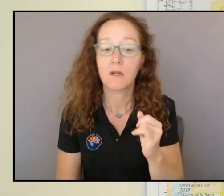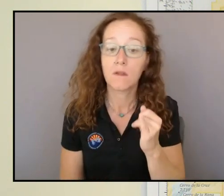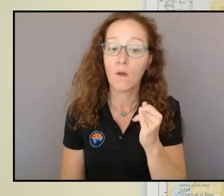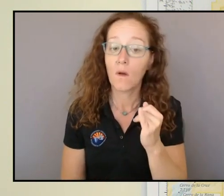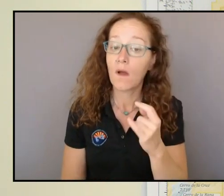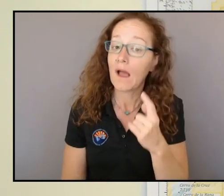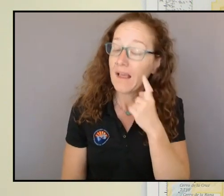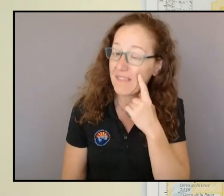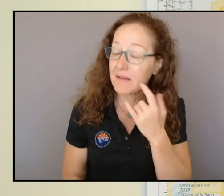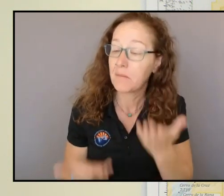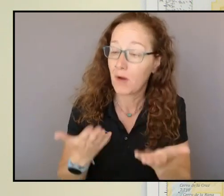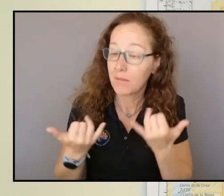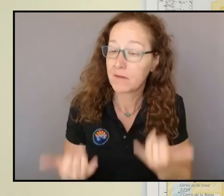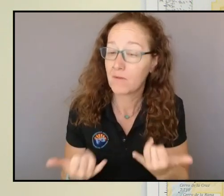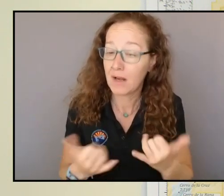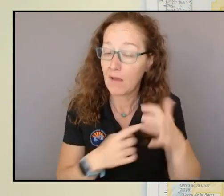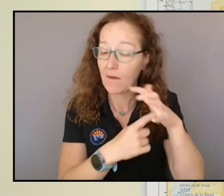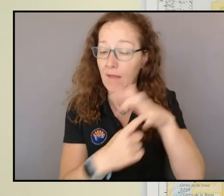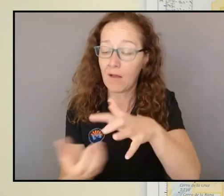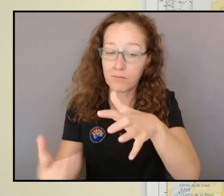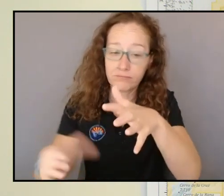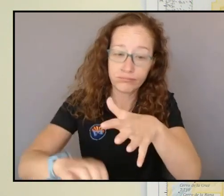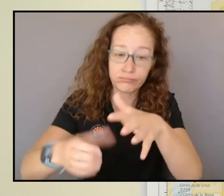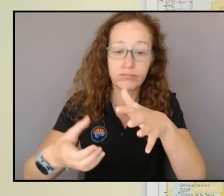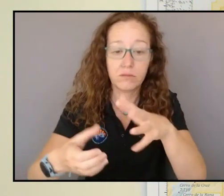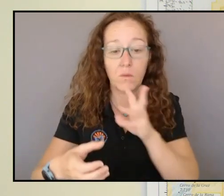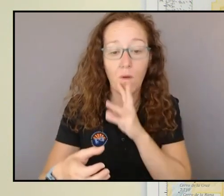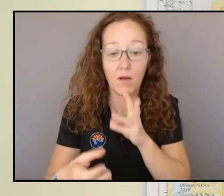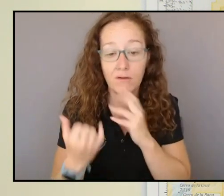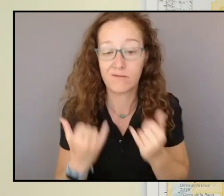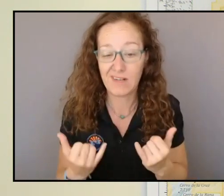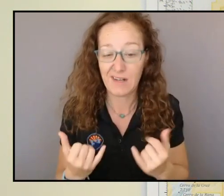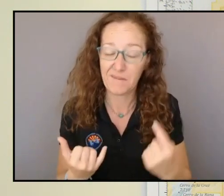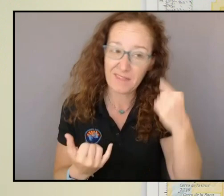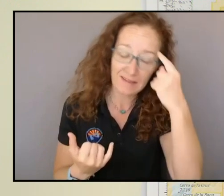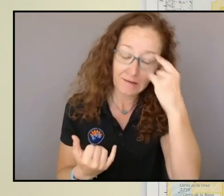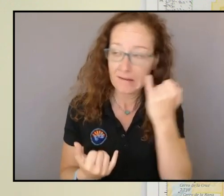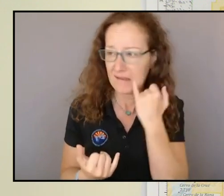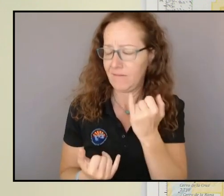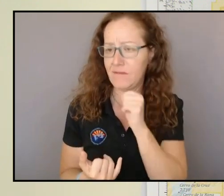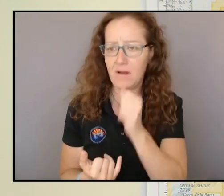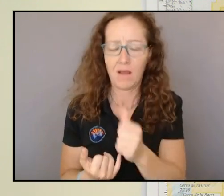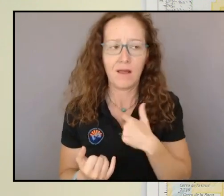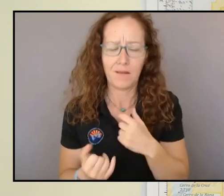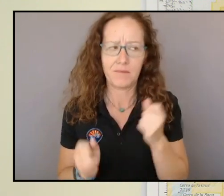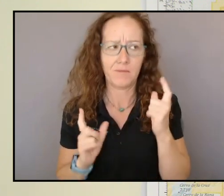Because that was all part of the preparations, being able to get those heavy helicopters up first, concentrate on spots when